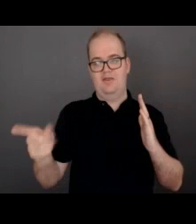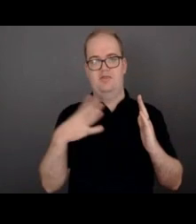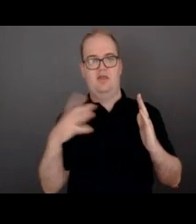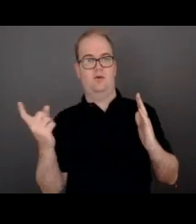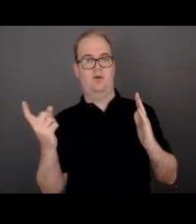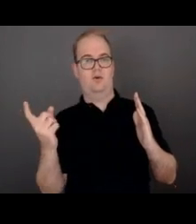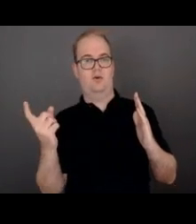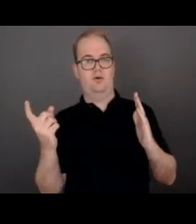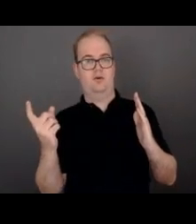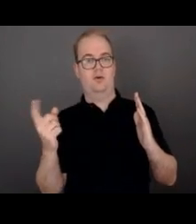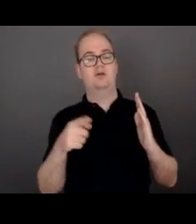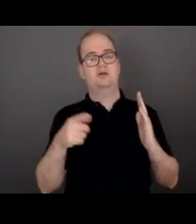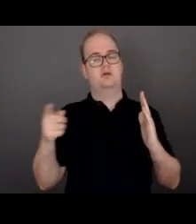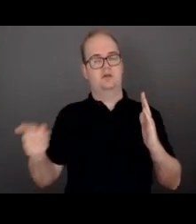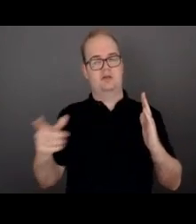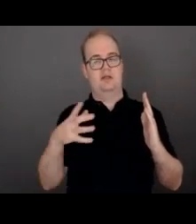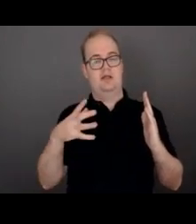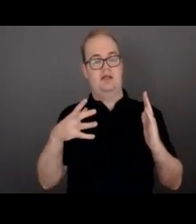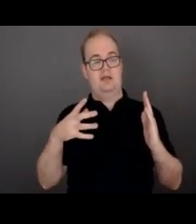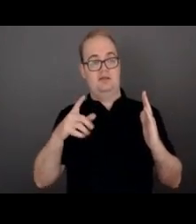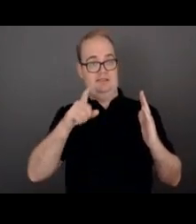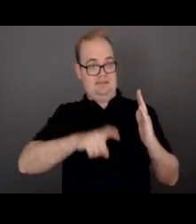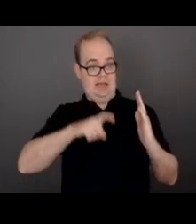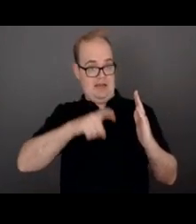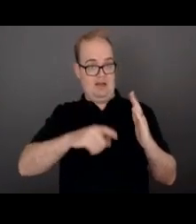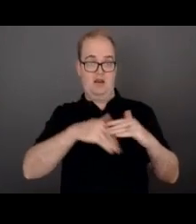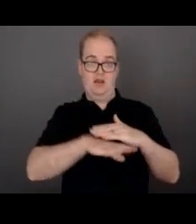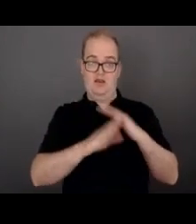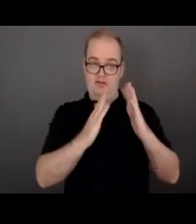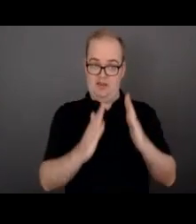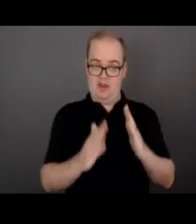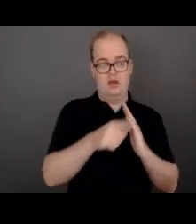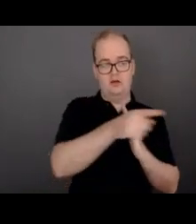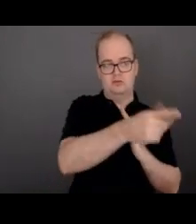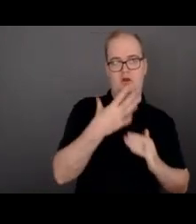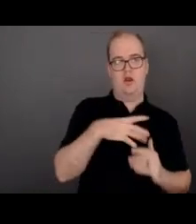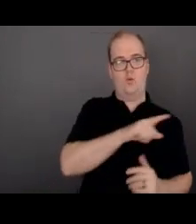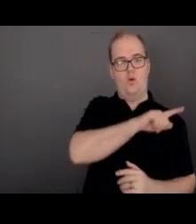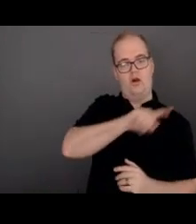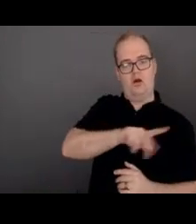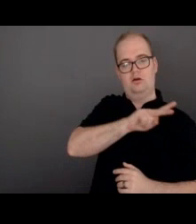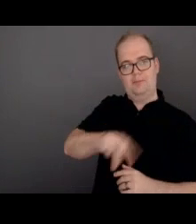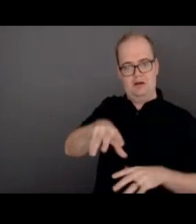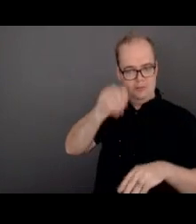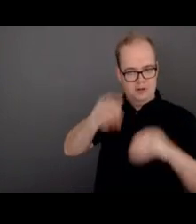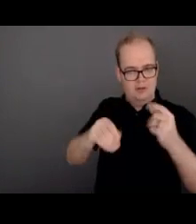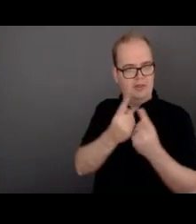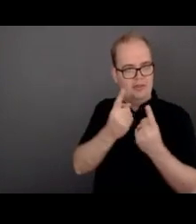put that in the application to be considered. Obviously, reasons have to be given to the court for the court to consider whether or